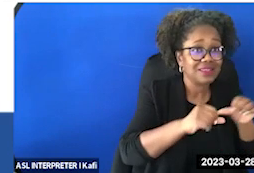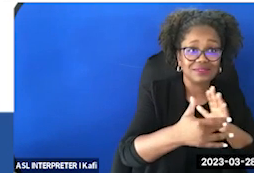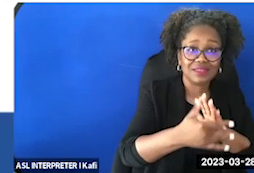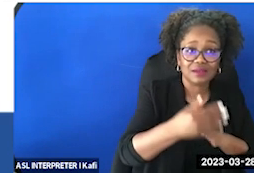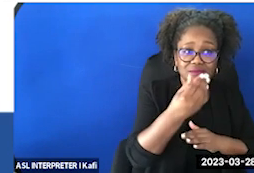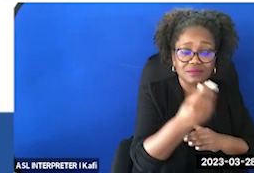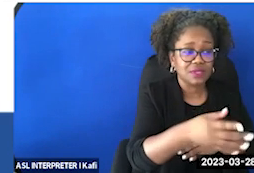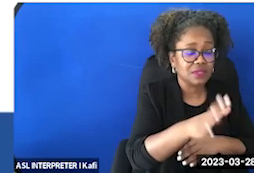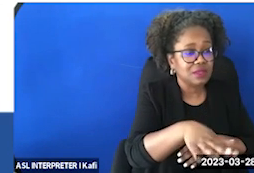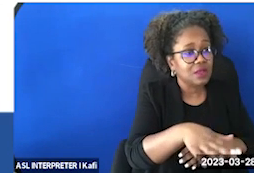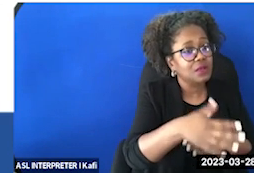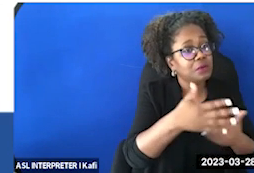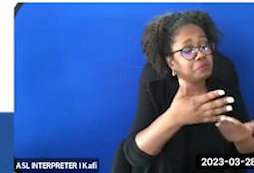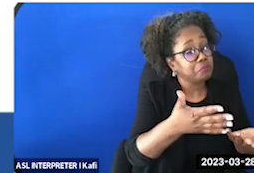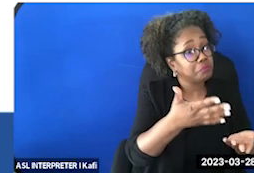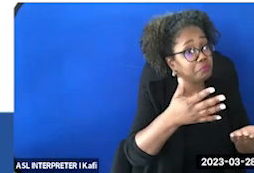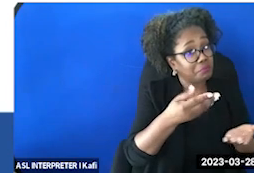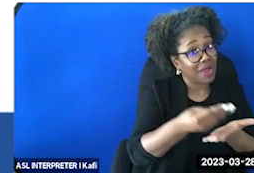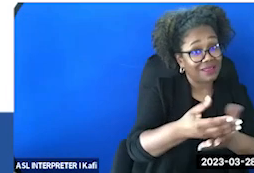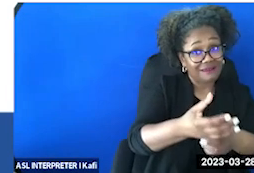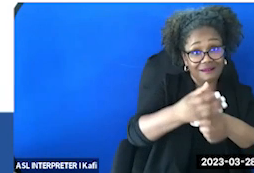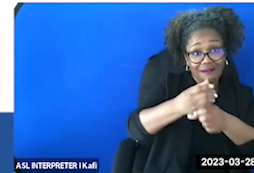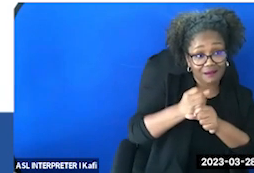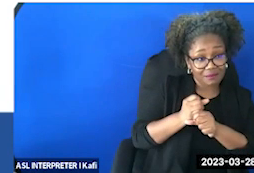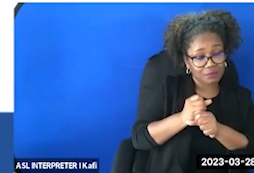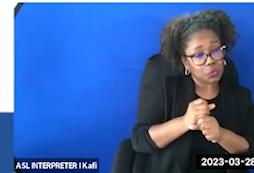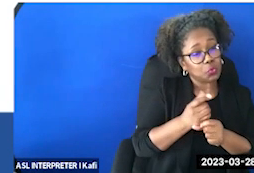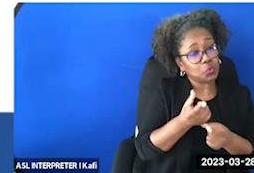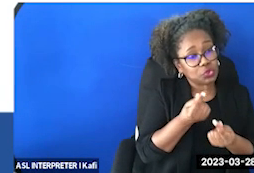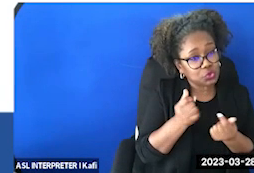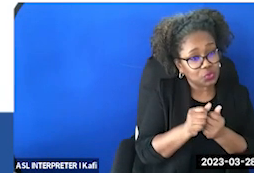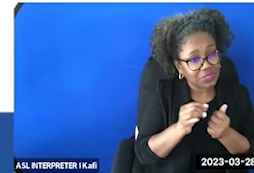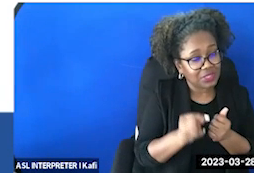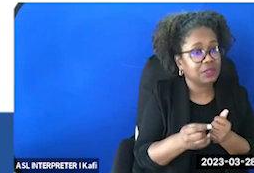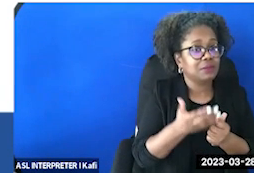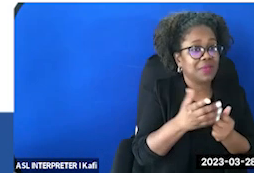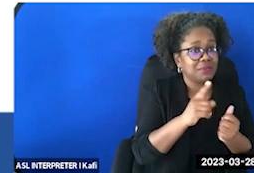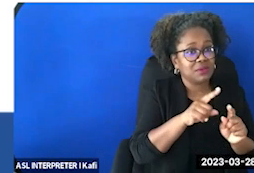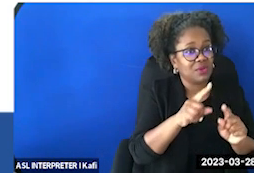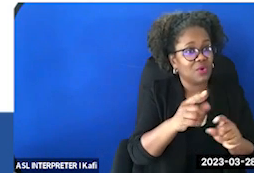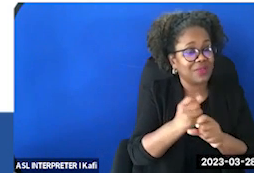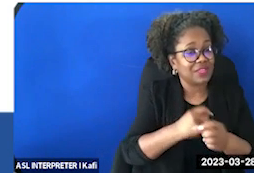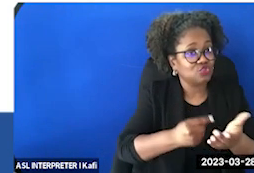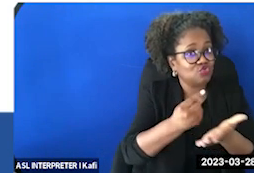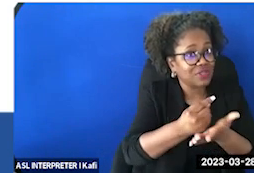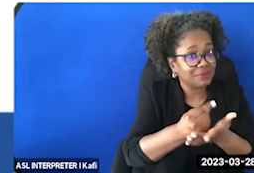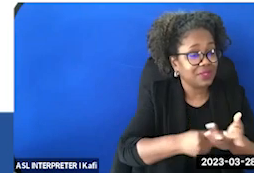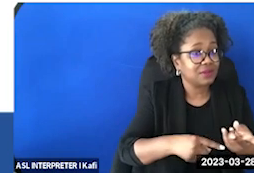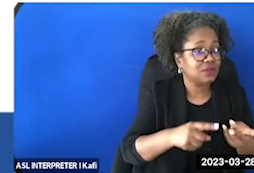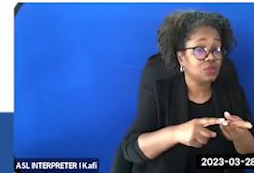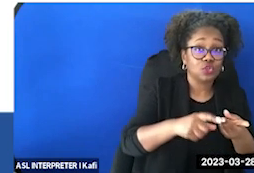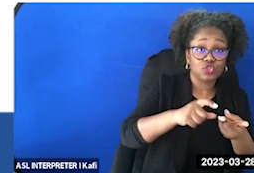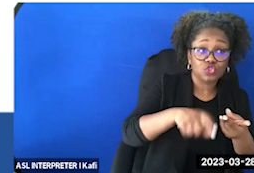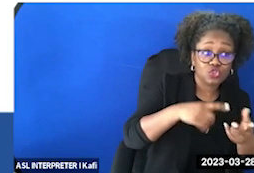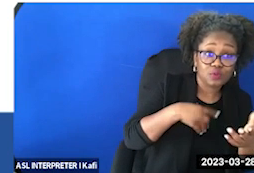Debbie Stine, Science & Technology Policy Academy: Is there a treatment that will make the the developmental impact less? Should be more worried about my older kids and my younger kids.